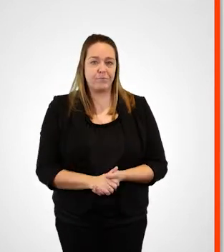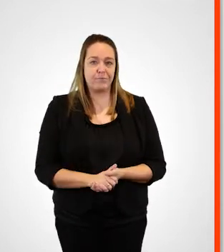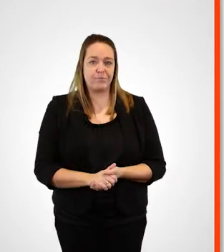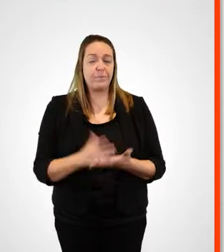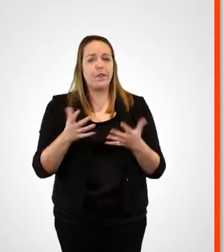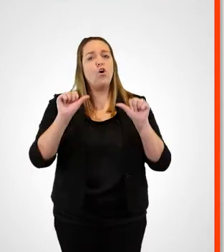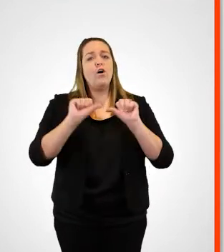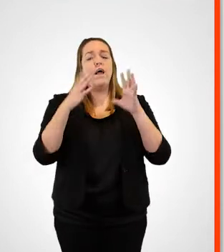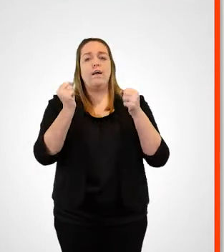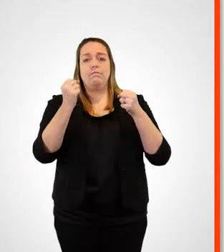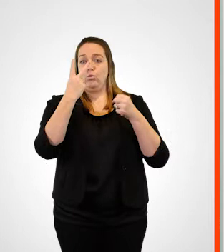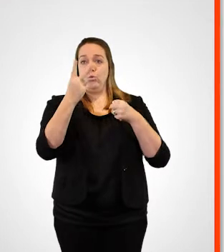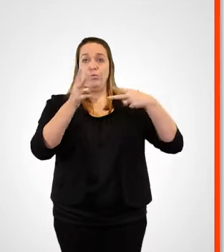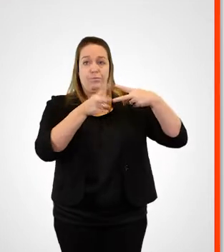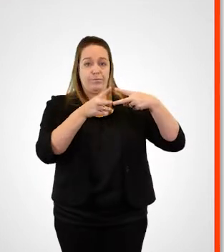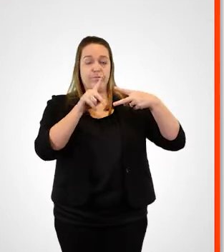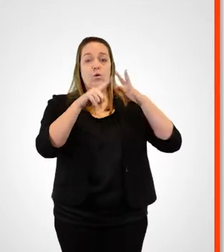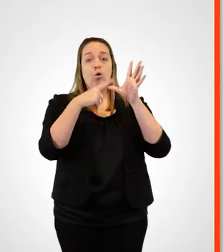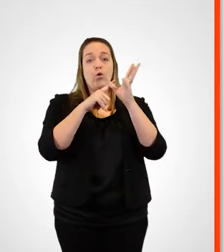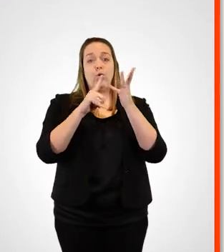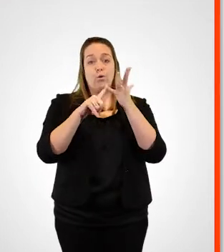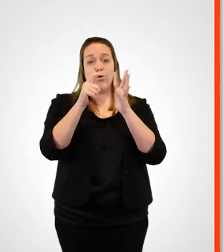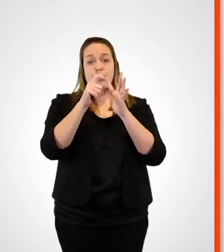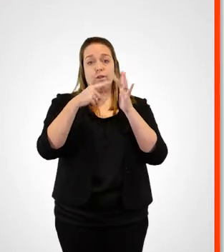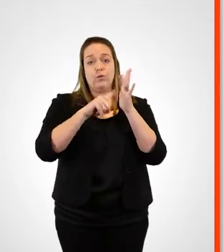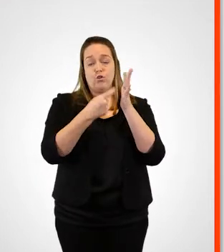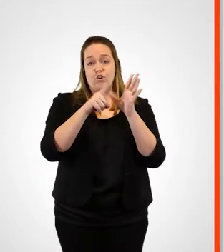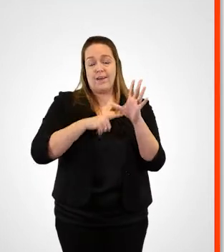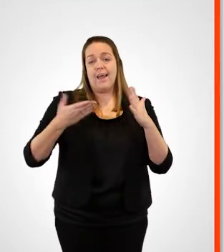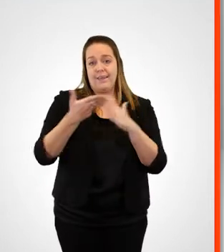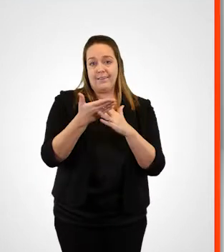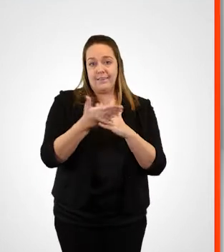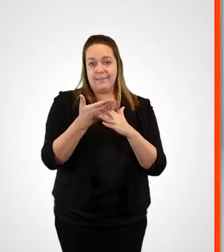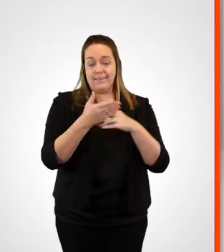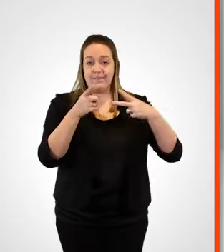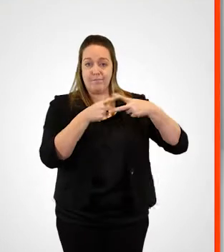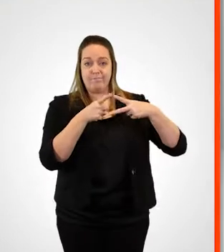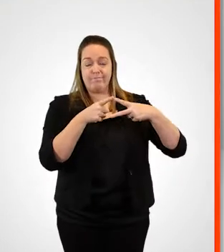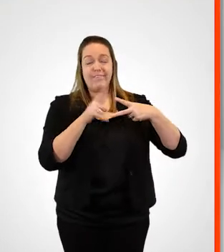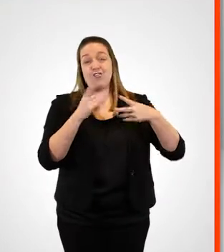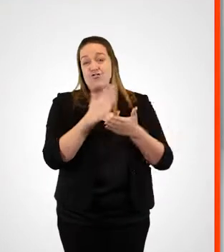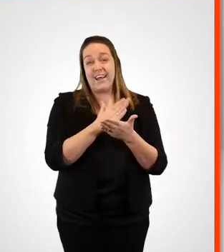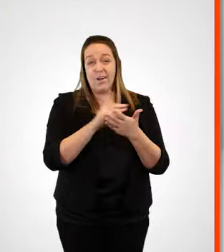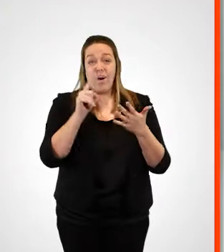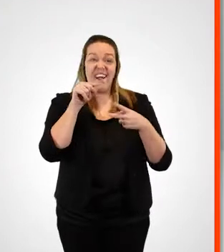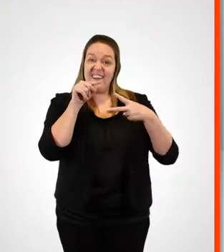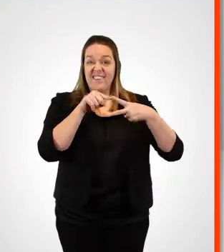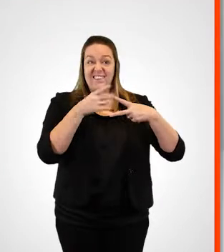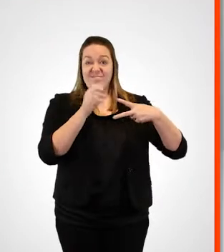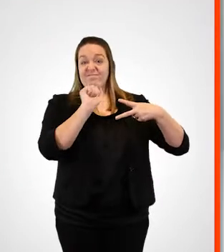Clearly there are two avenues for that. One is auditory access. And here's the deal, it is just what it is, it's a fact that English